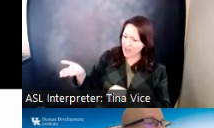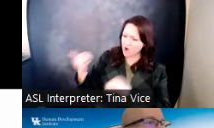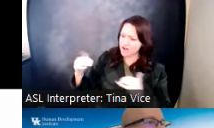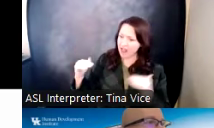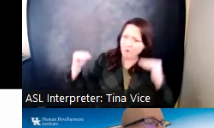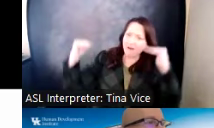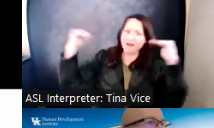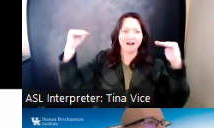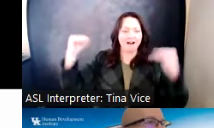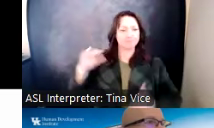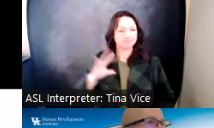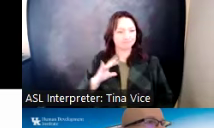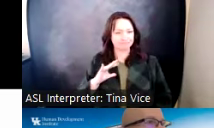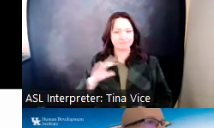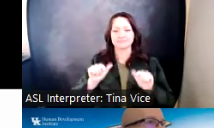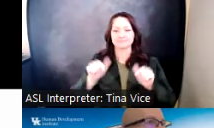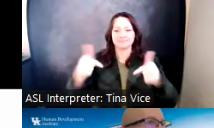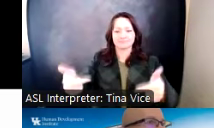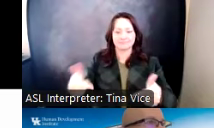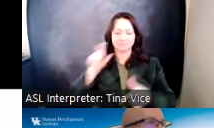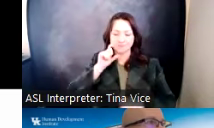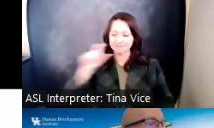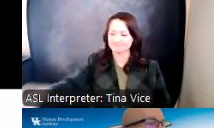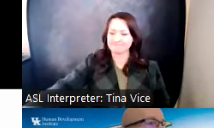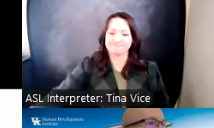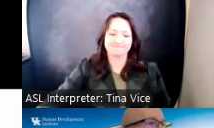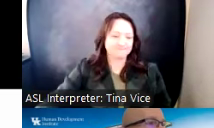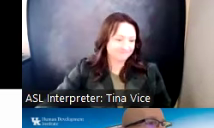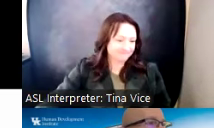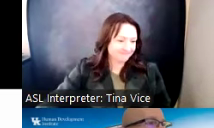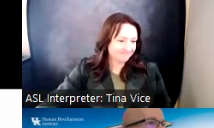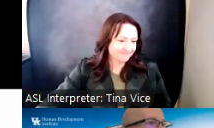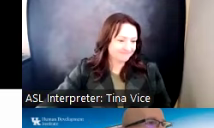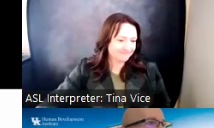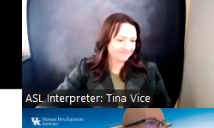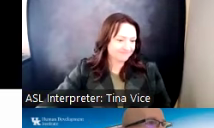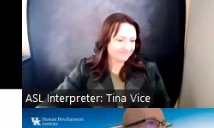program of the 12 weeks, we had a full scrimmage. We had the Mississippi State soccer team come out and do kind of